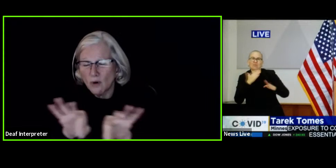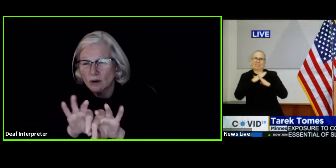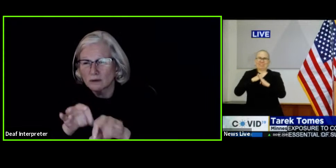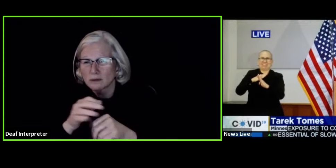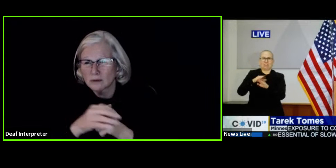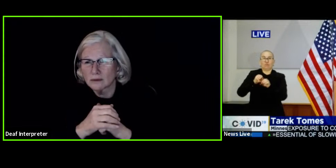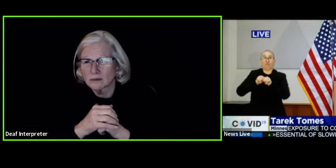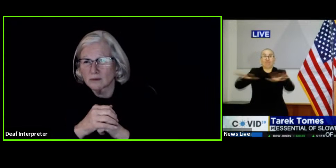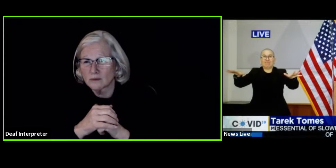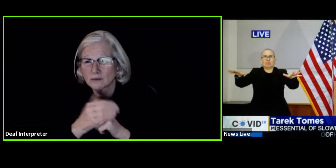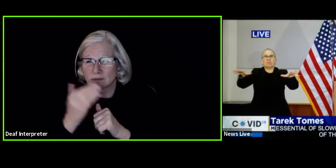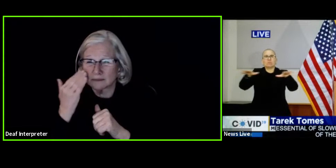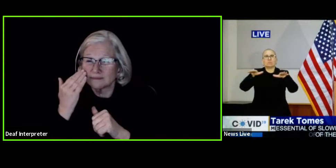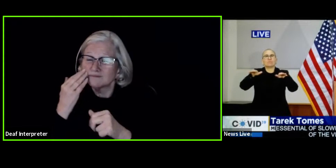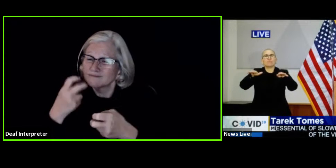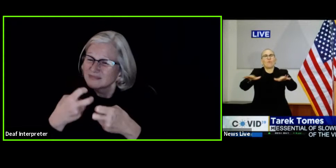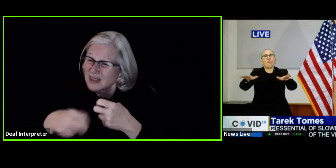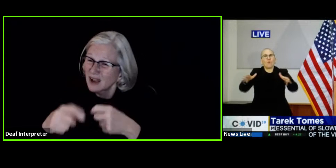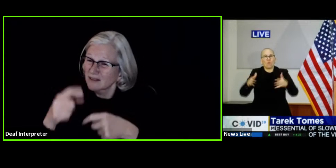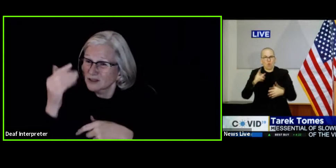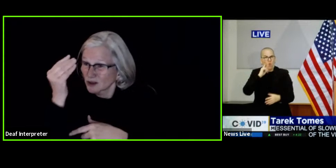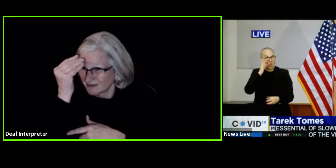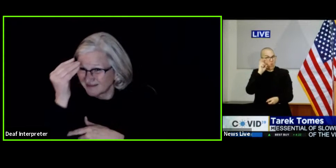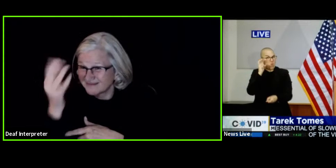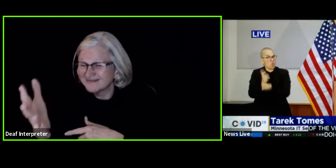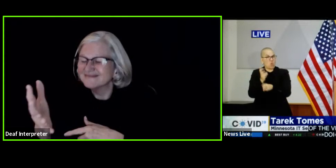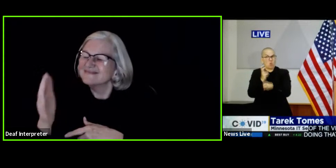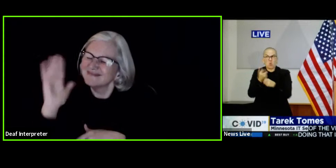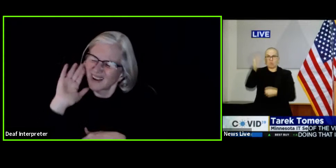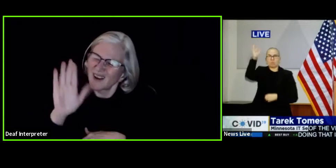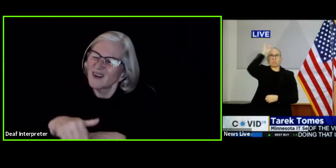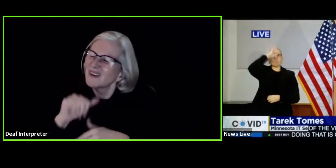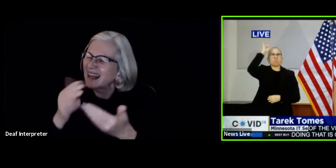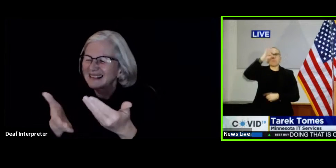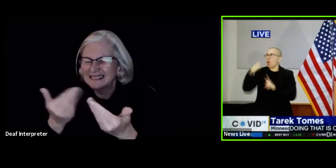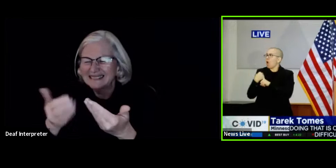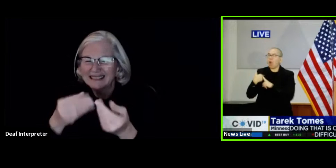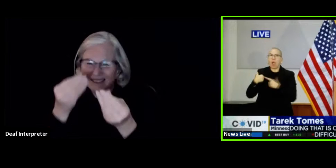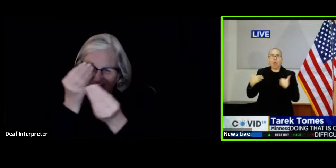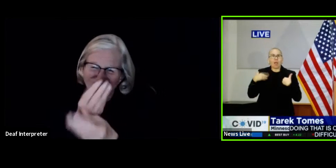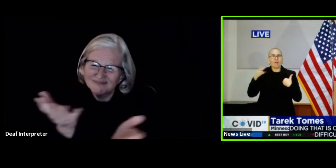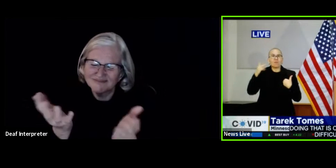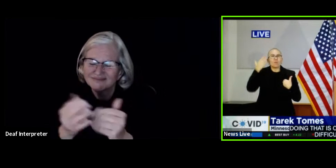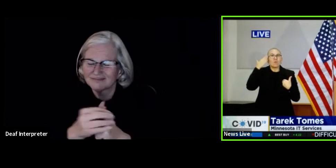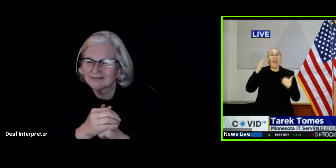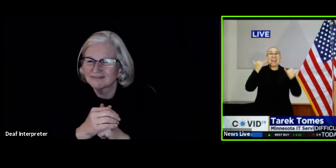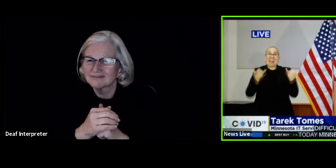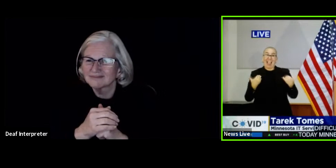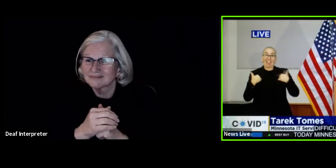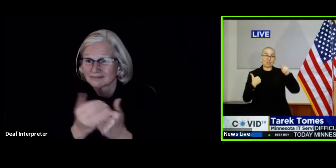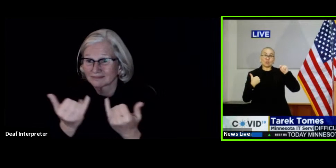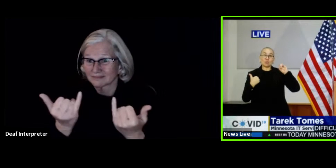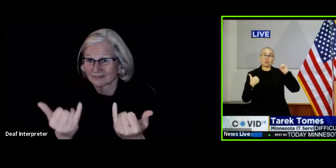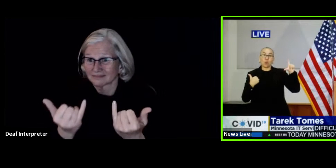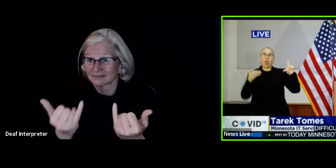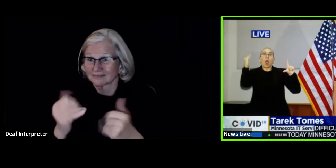TODAY MINNESOTANS HAVE A NEW TOOL, COVIDaware MN WHICH IS A DATA PRIVACY